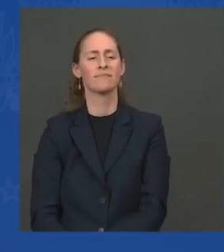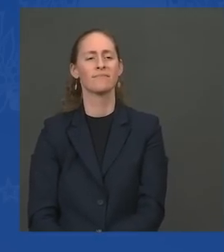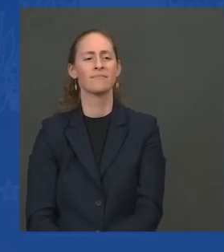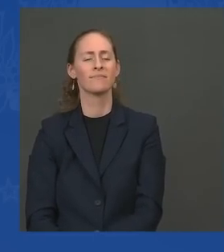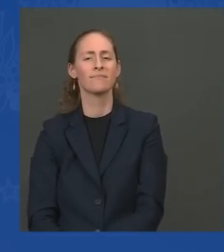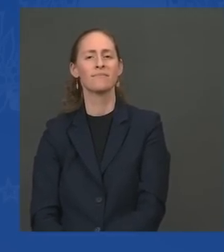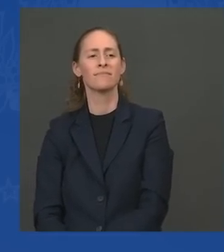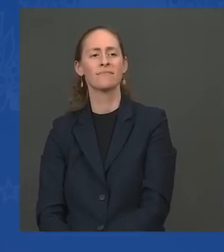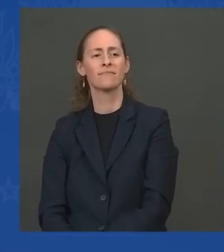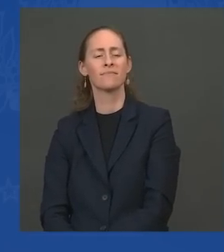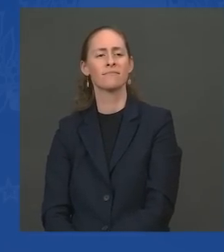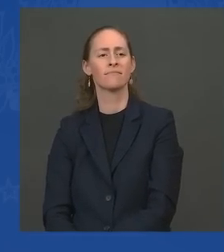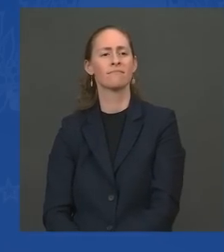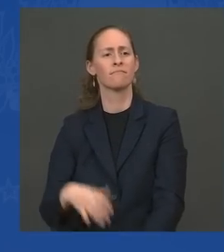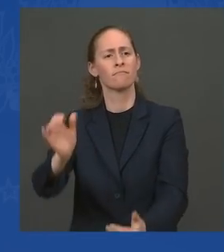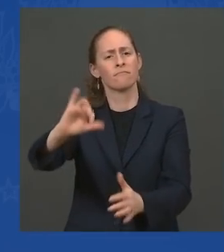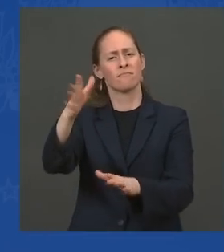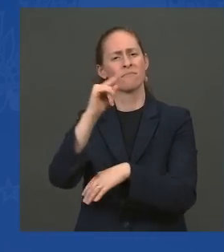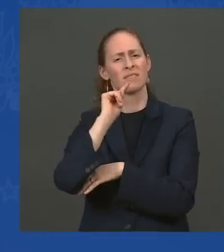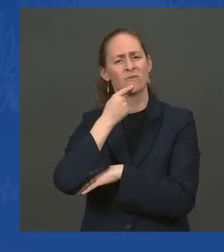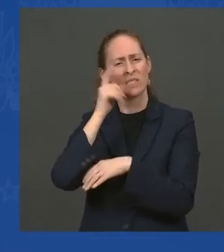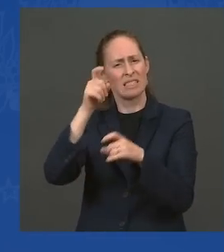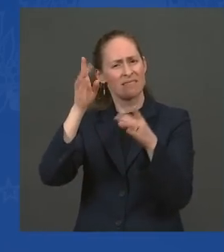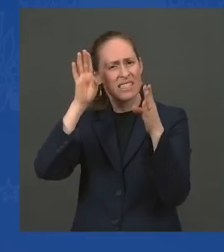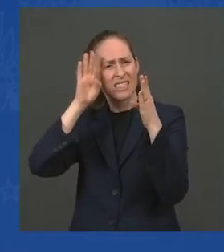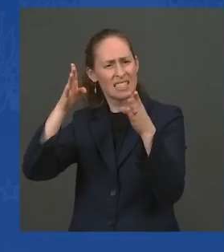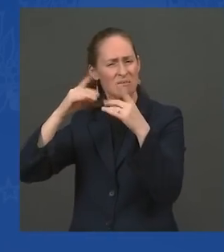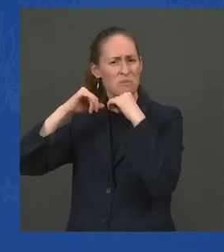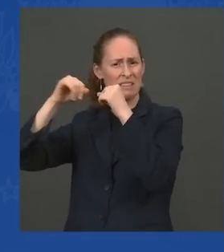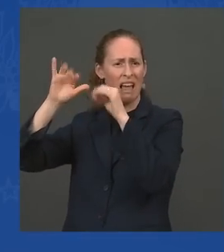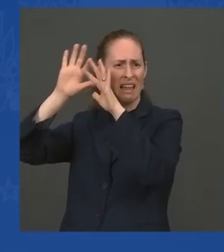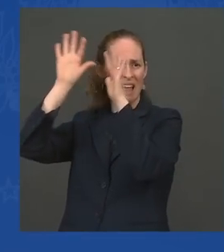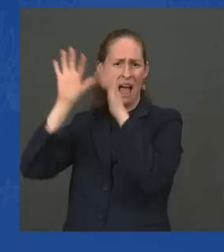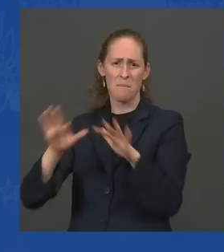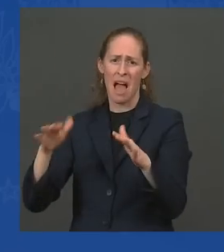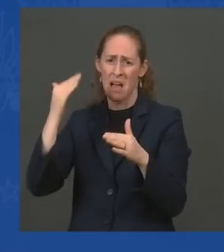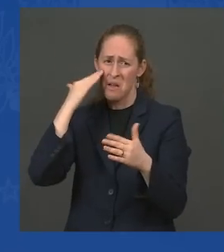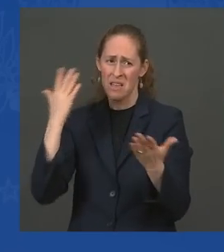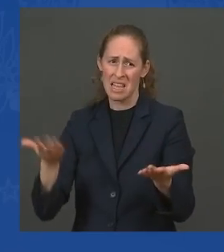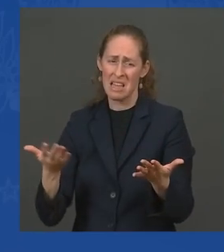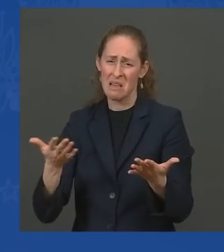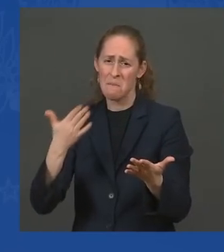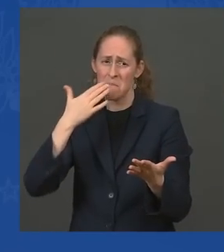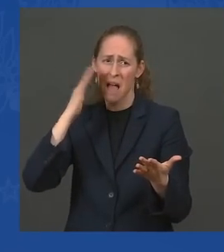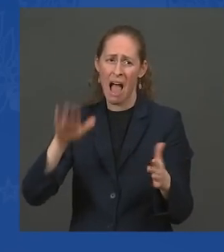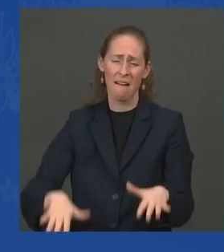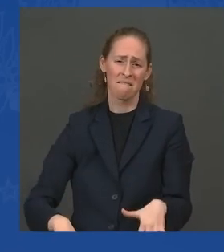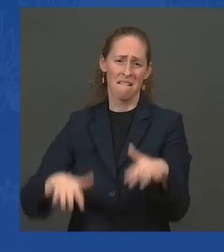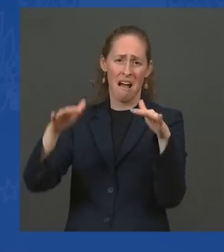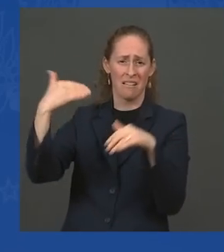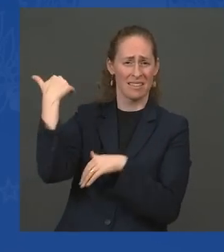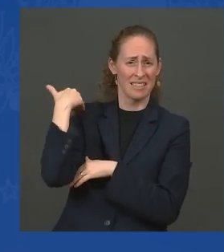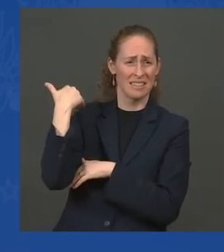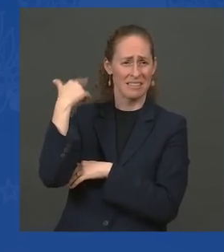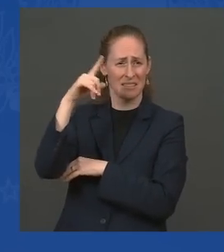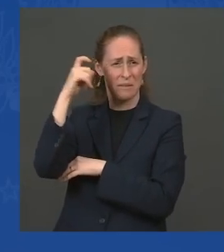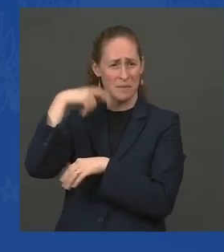Here in Michigan, you know the cost of extreme weather. You remember the flooding this summer that shut down parts of I-75 and I-95